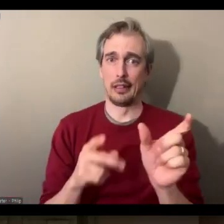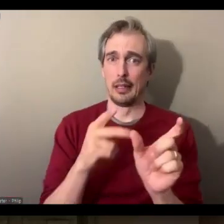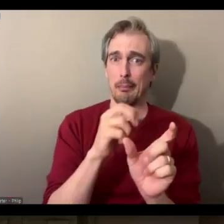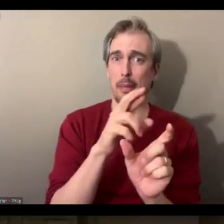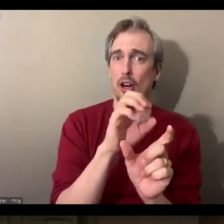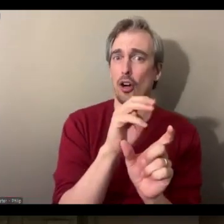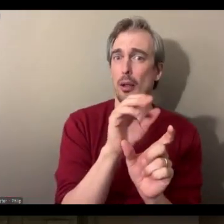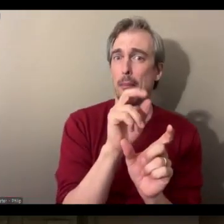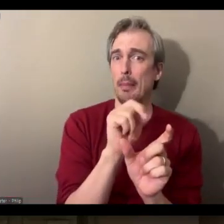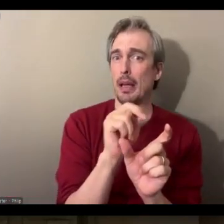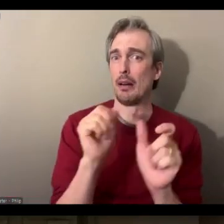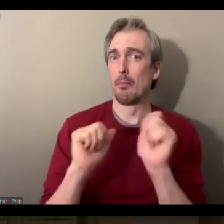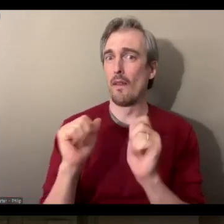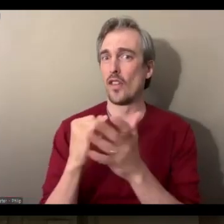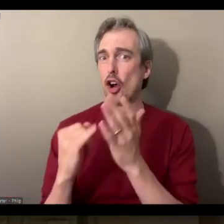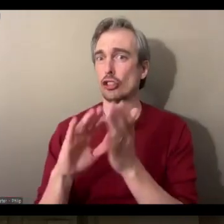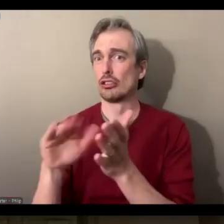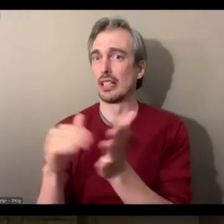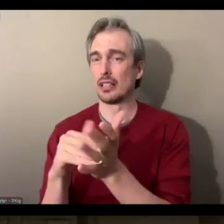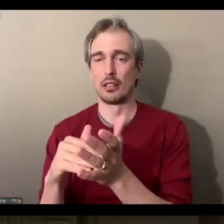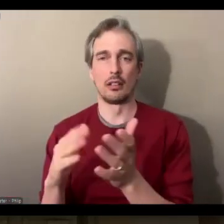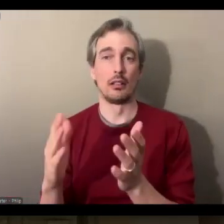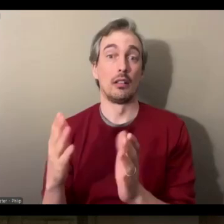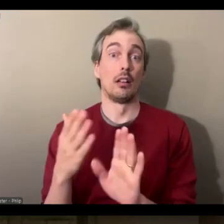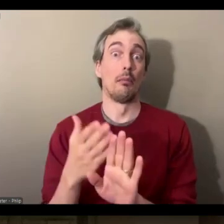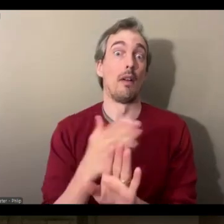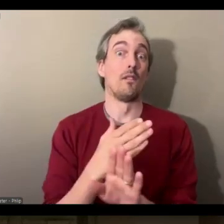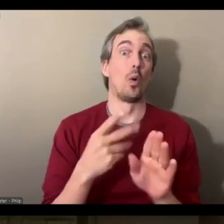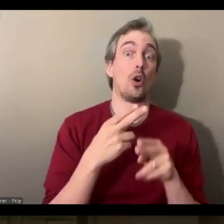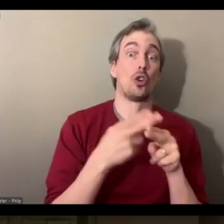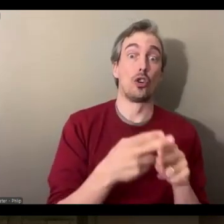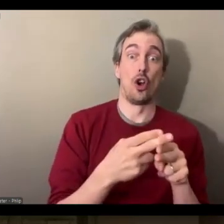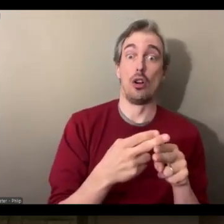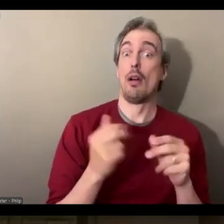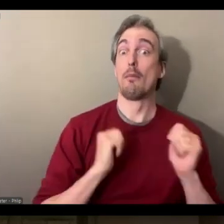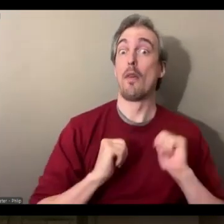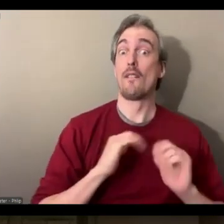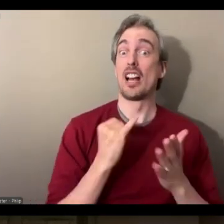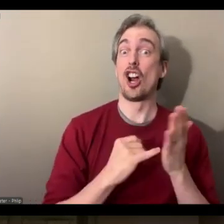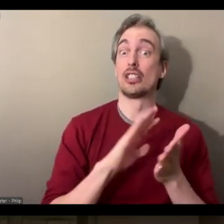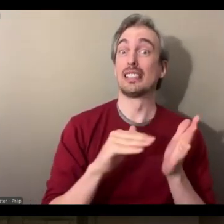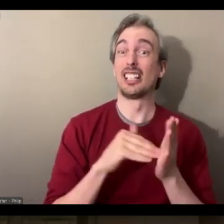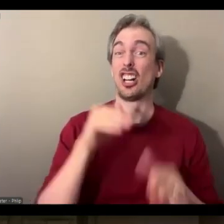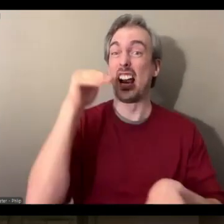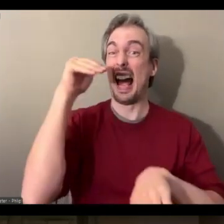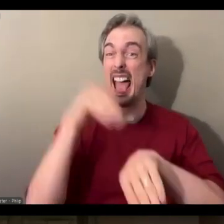World Trade Center, which was the previous name for the organization. What I'm sharing here is